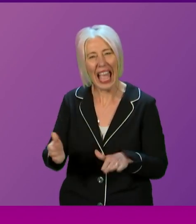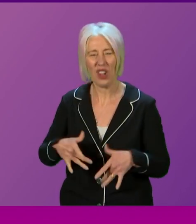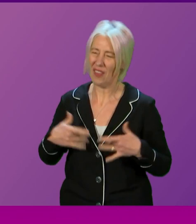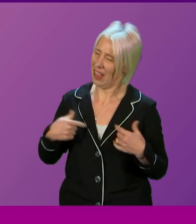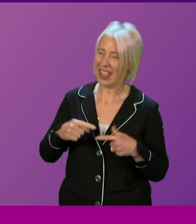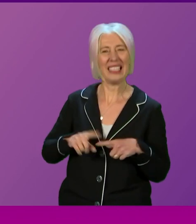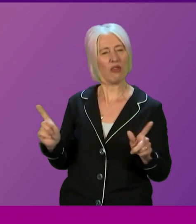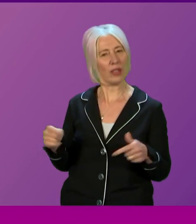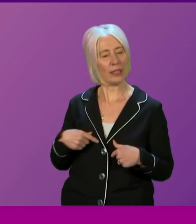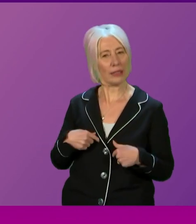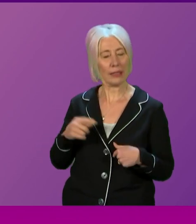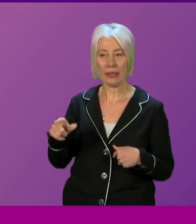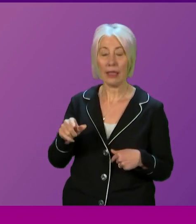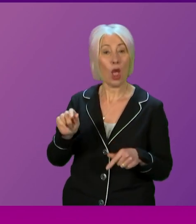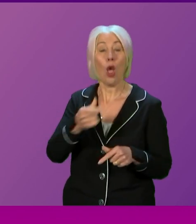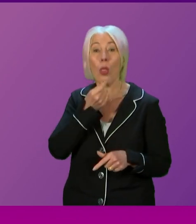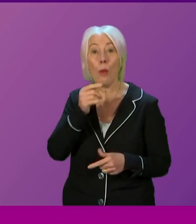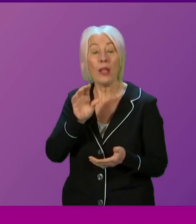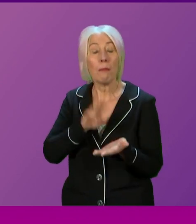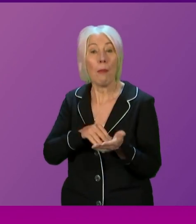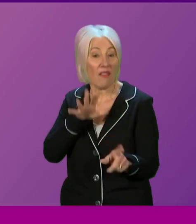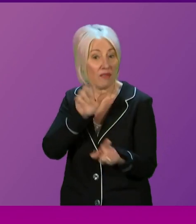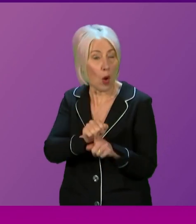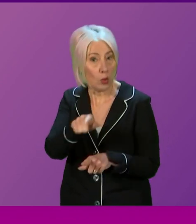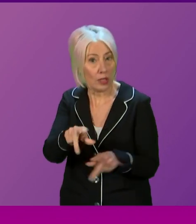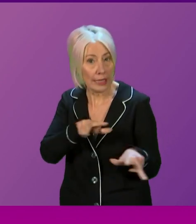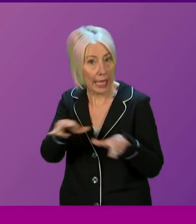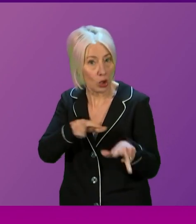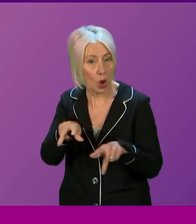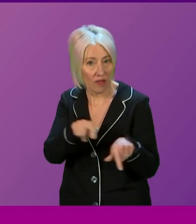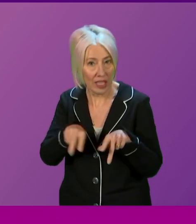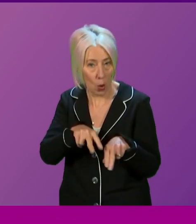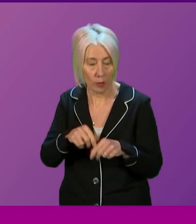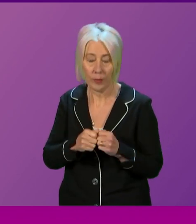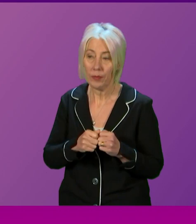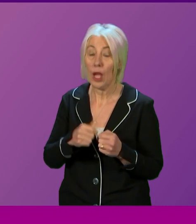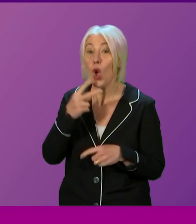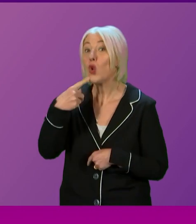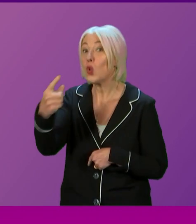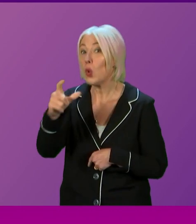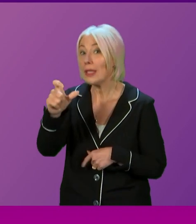Charlie’s mum told CAMHS, but they said that it would make no difference to his waiting time.